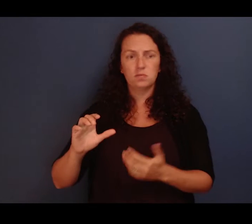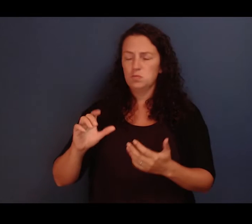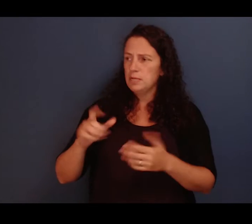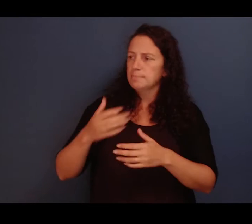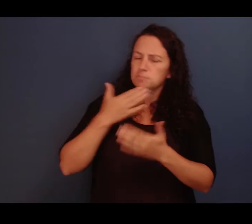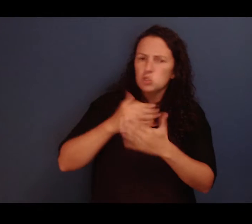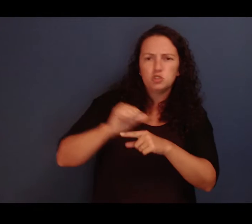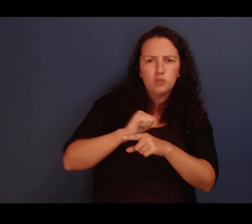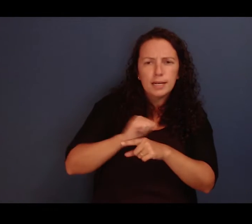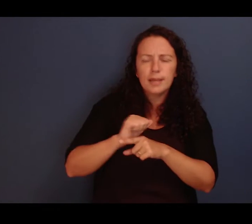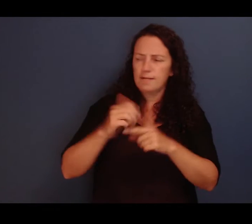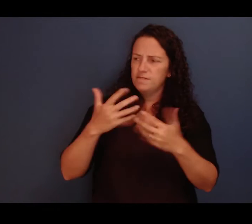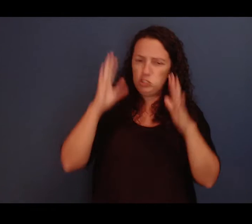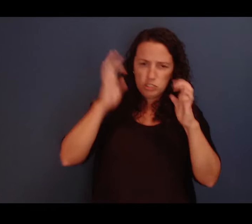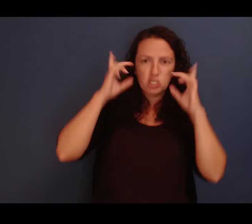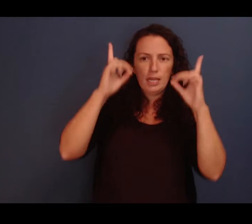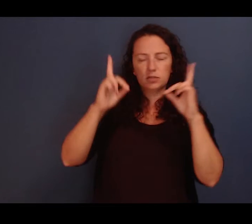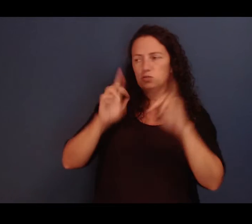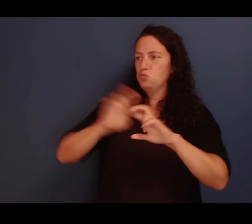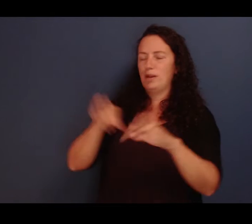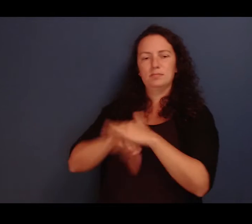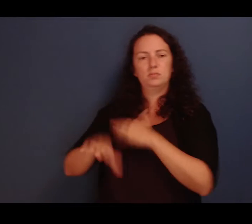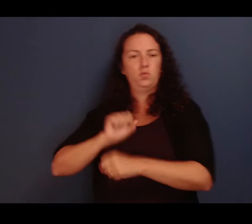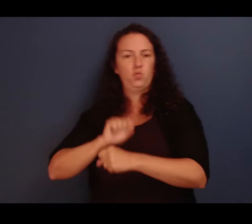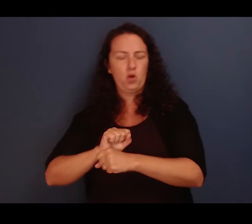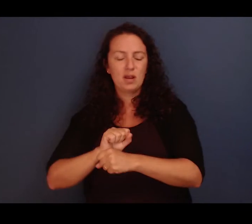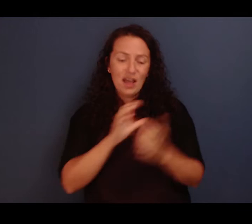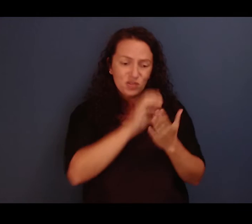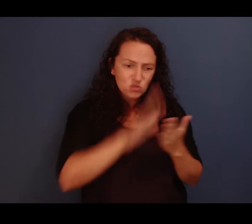workforce and our students need to see in their programs clear pathways to employment.